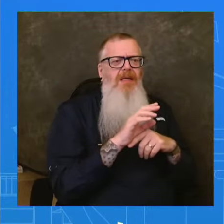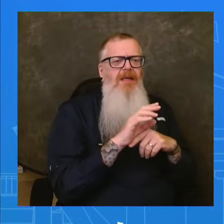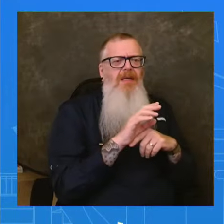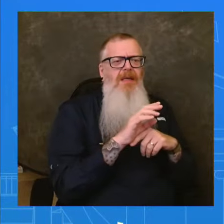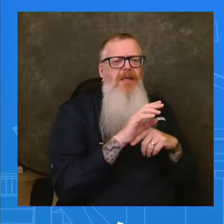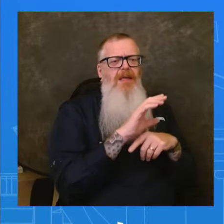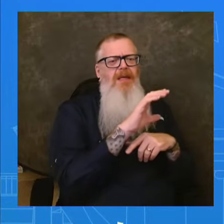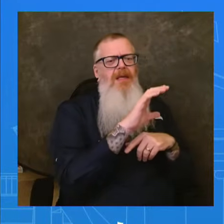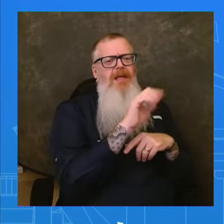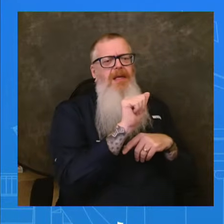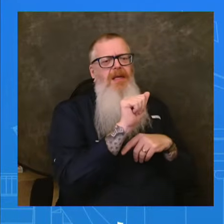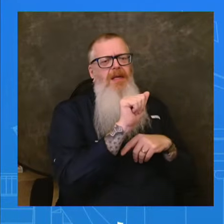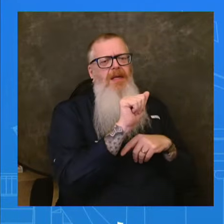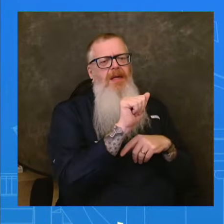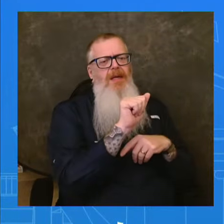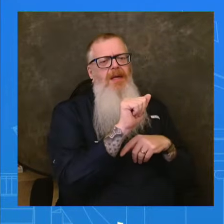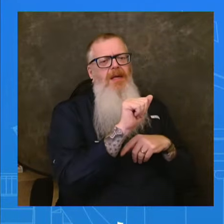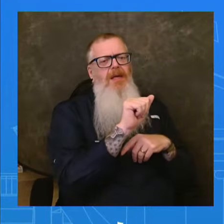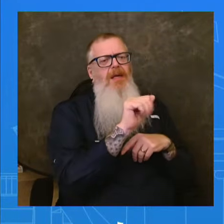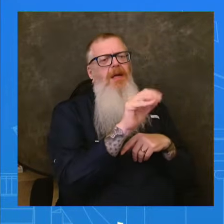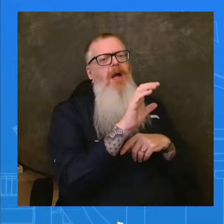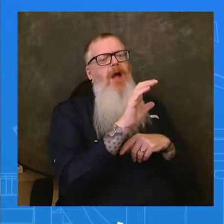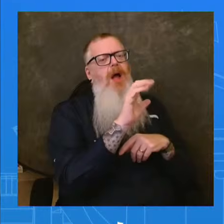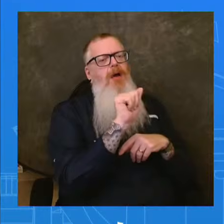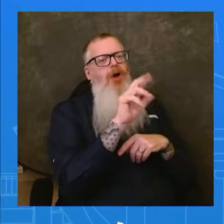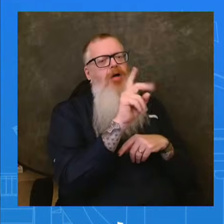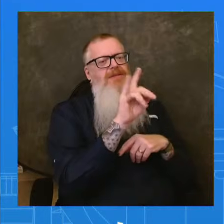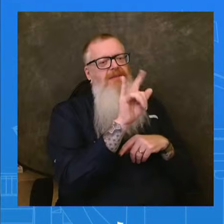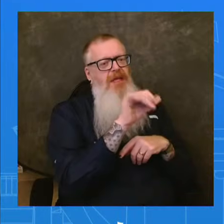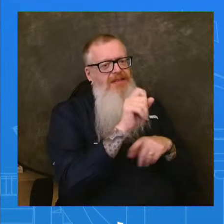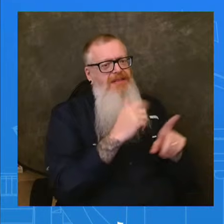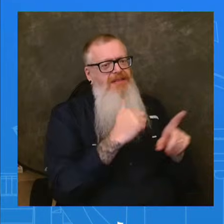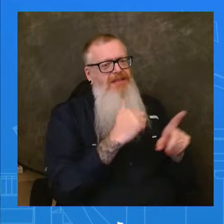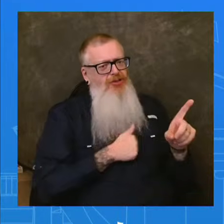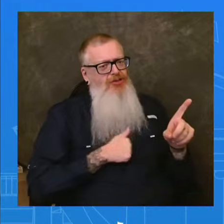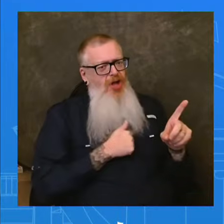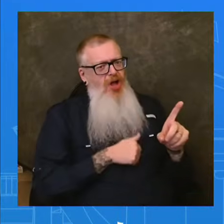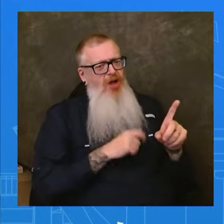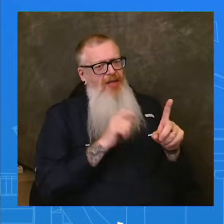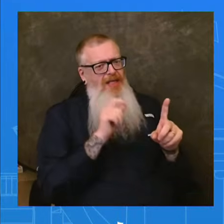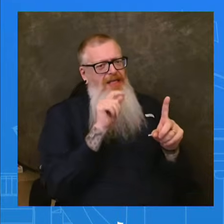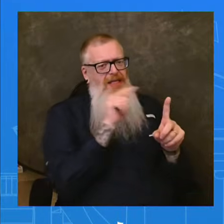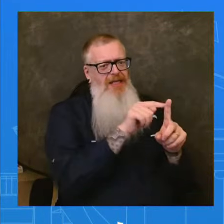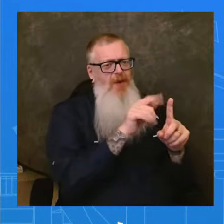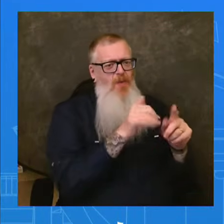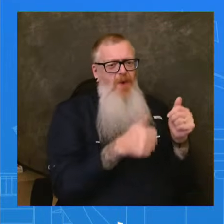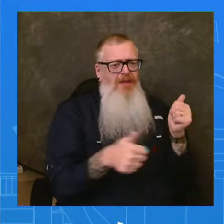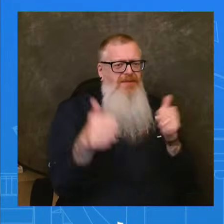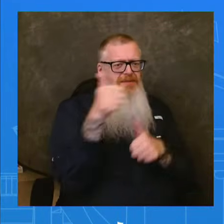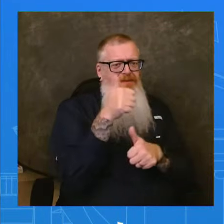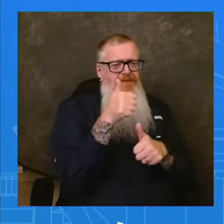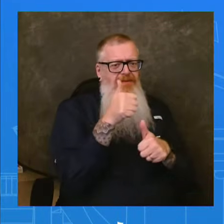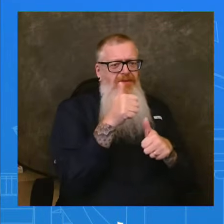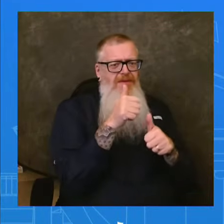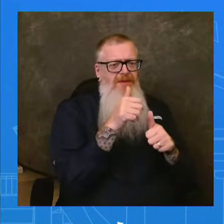I wanted to be very clear about that. But as I've stated many times before, there's going to be many books written about an administration.